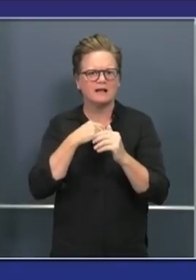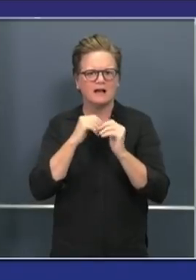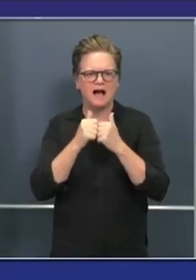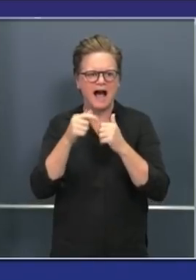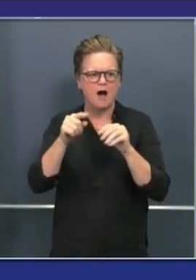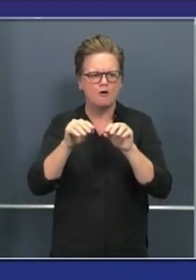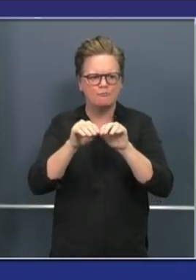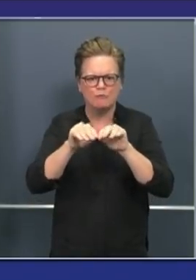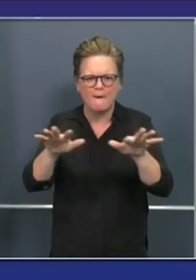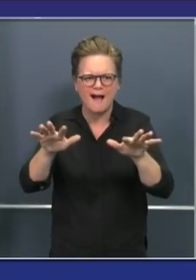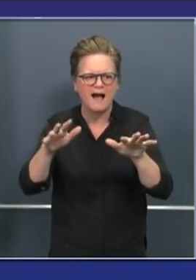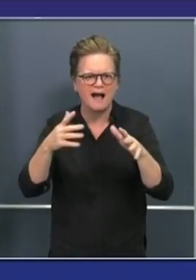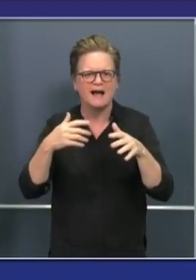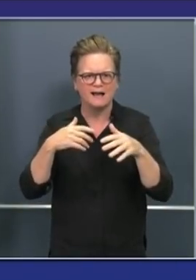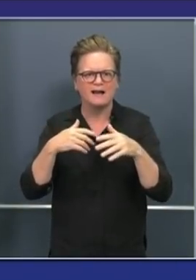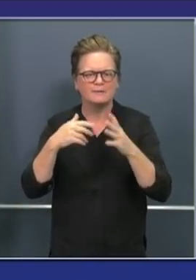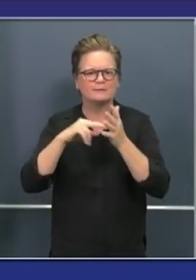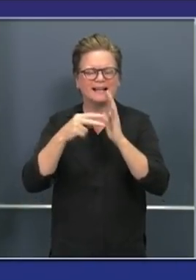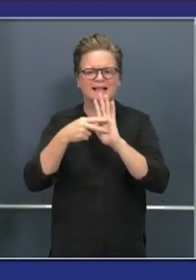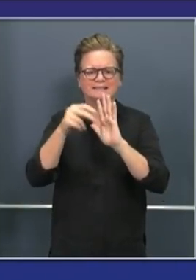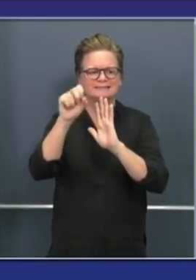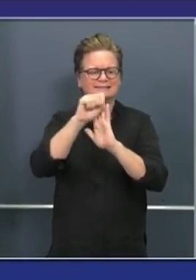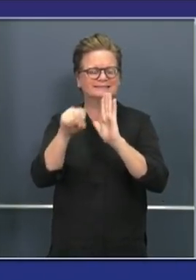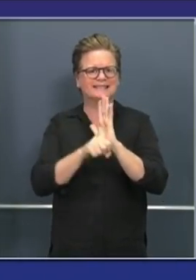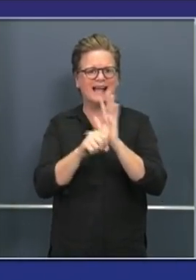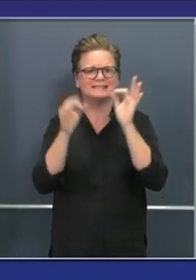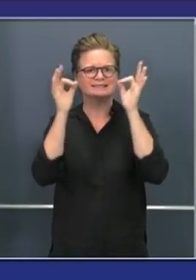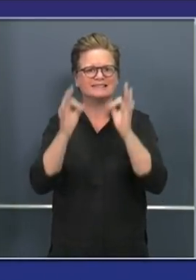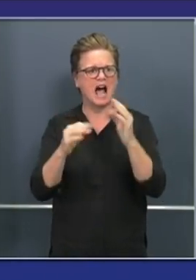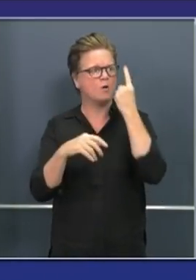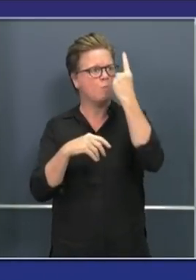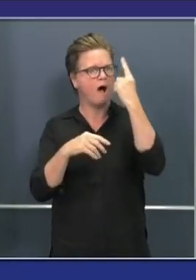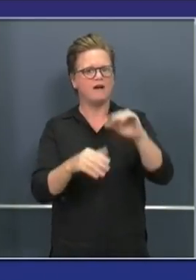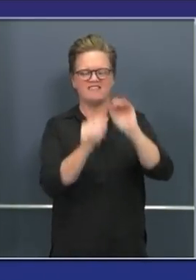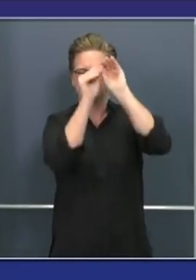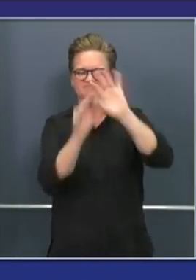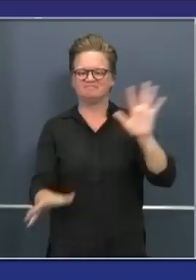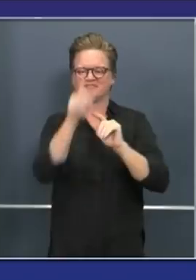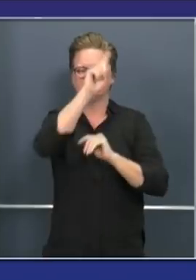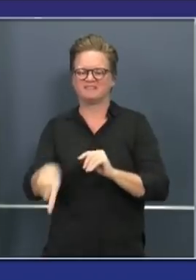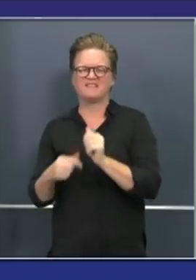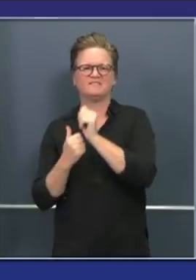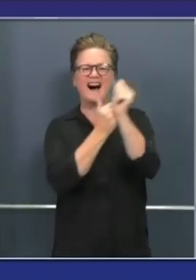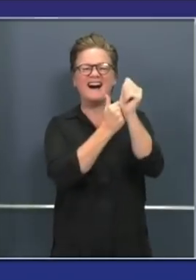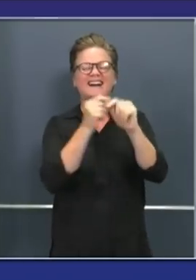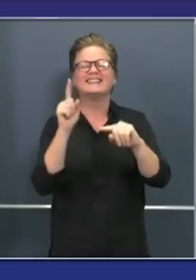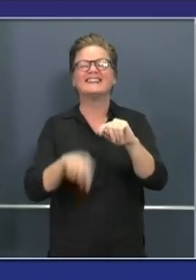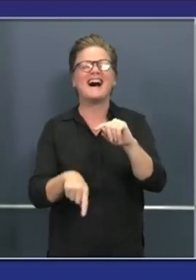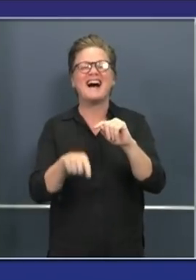PREVENTION STRATEGIES HAVE TO BE FROM THE FRAME BOTTOM UP. WE HAVE LONG TALKED ABOUT THE